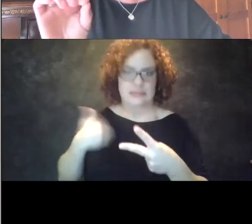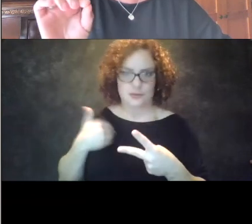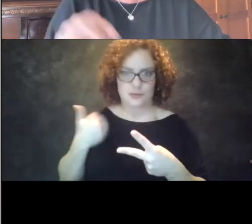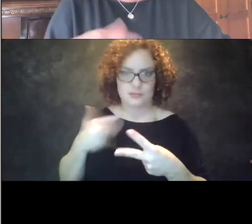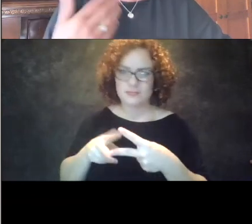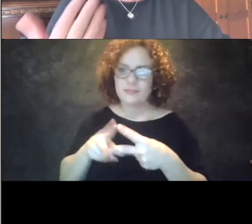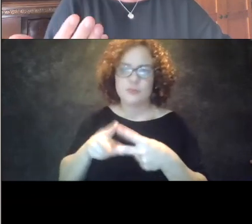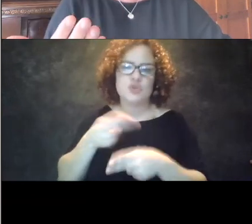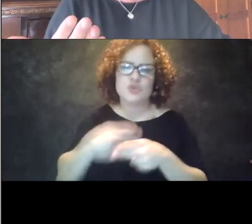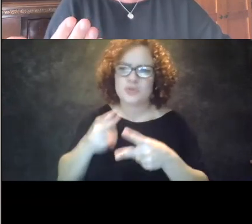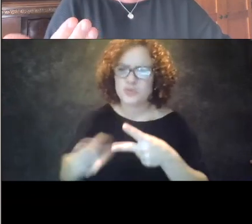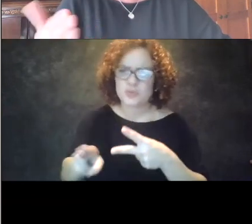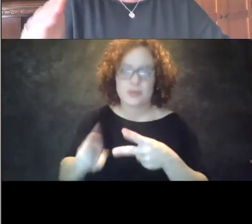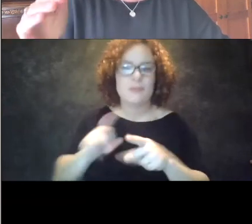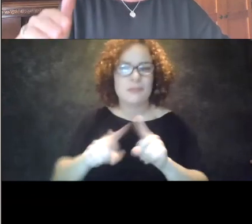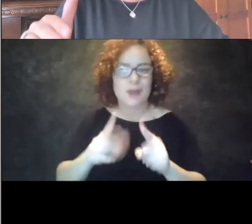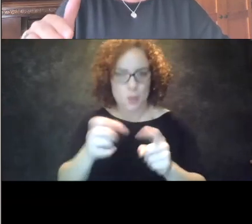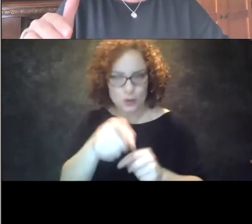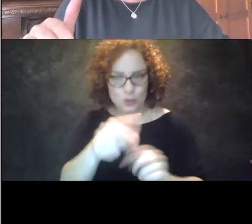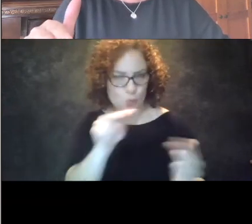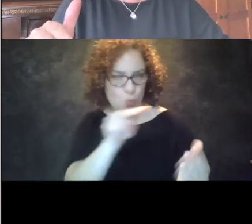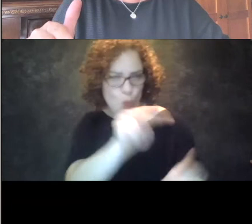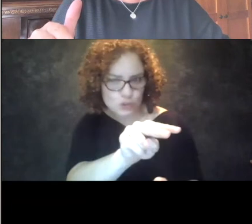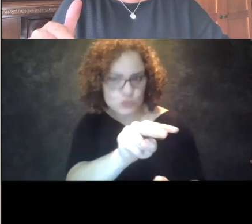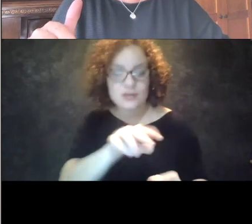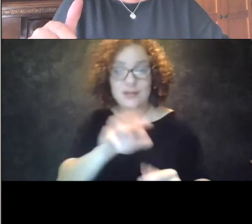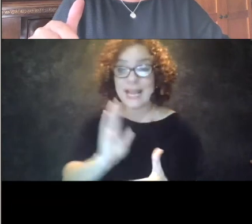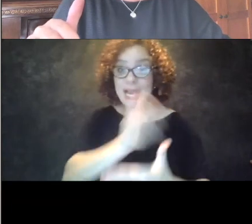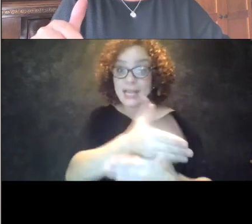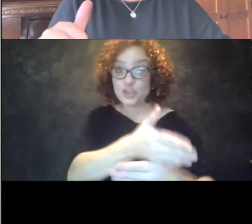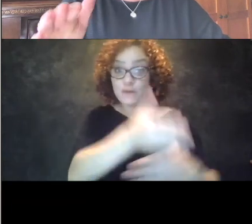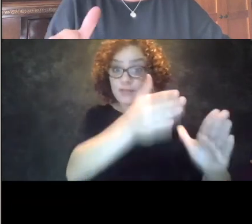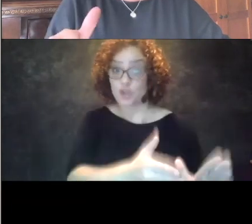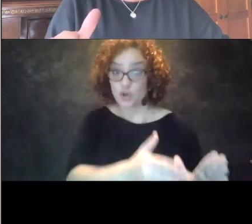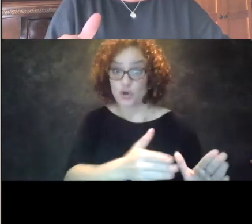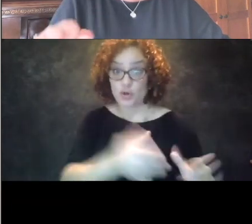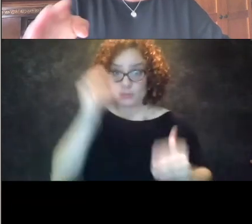videos but just pay attention to how the intervener in each case is the first case she's just